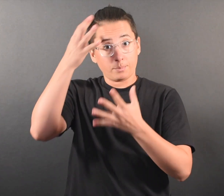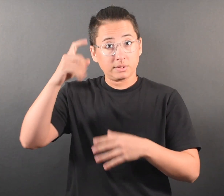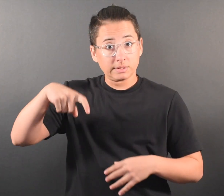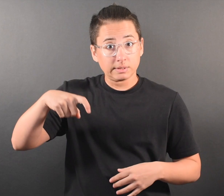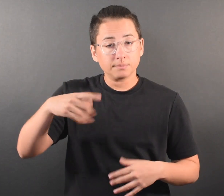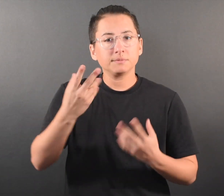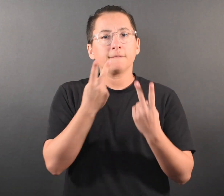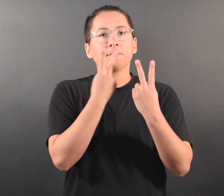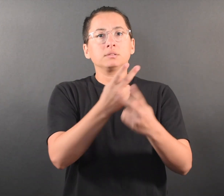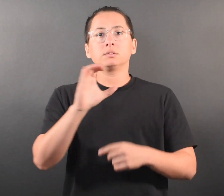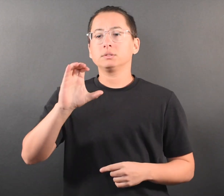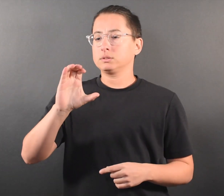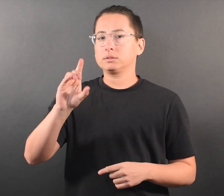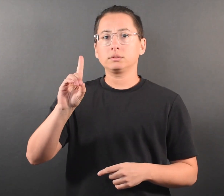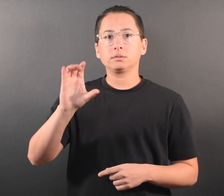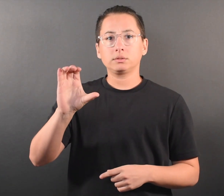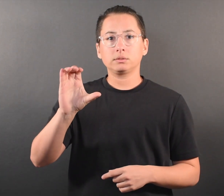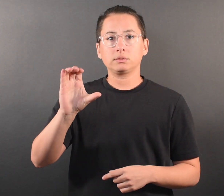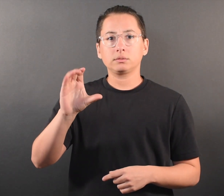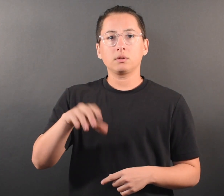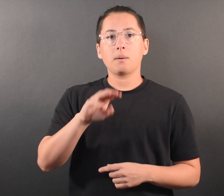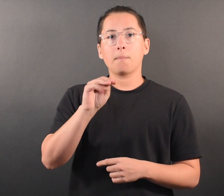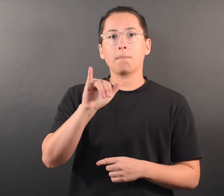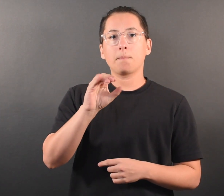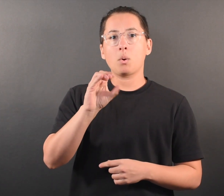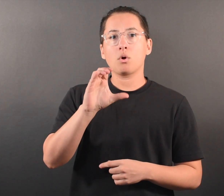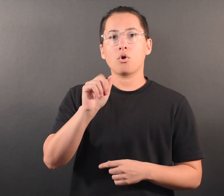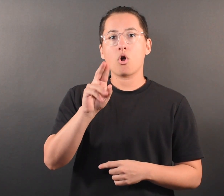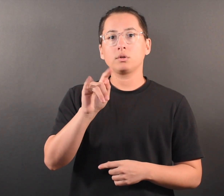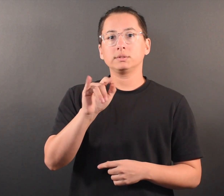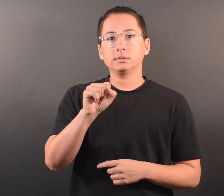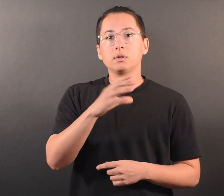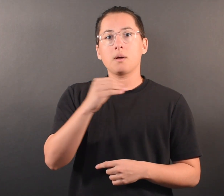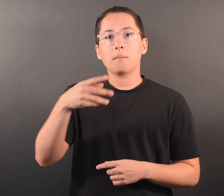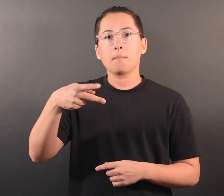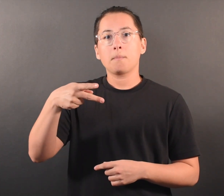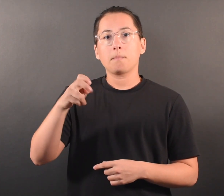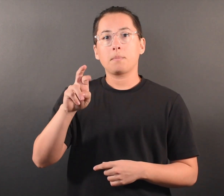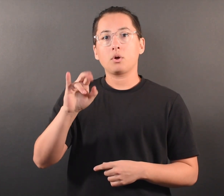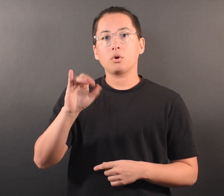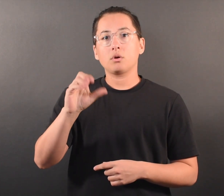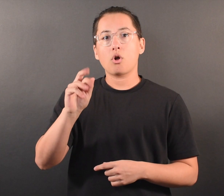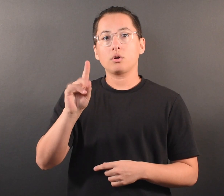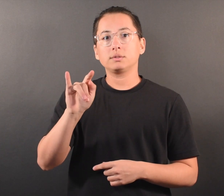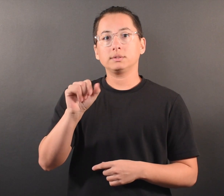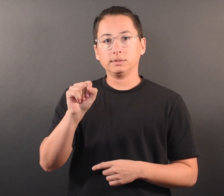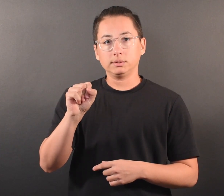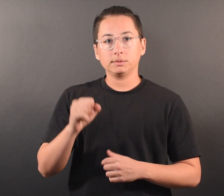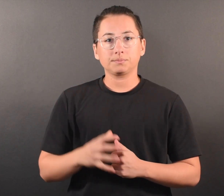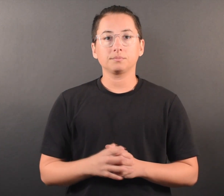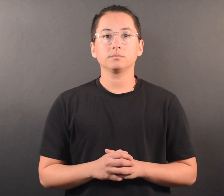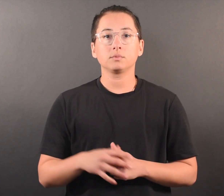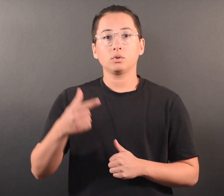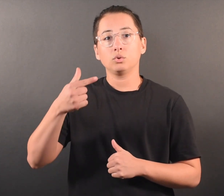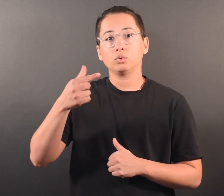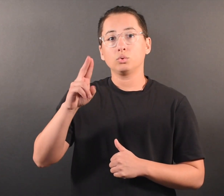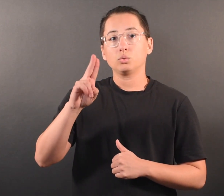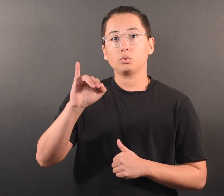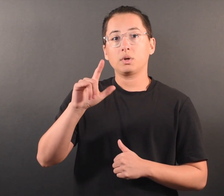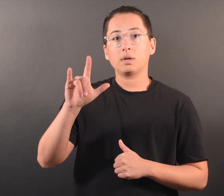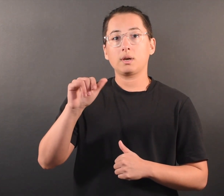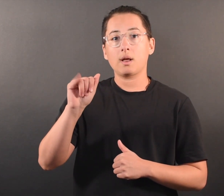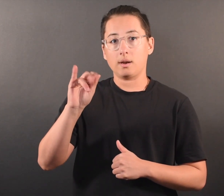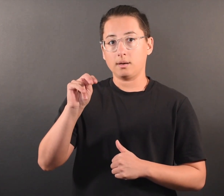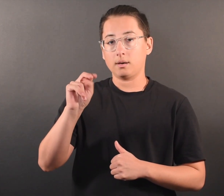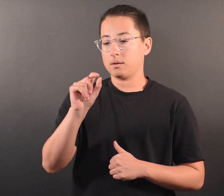For more information, visit CDC: Myocarditis and Pericarditis Following mRNA COVID-19 Vaccination.